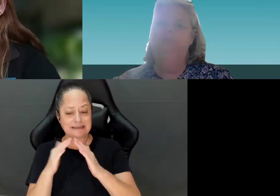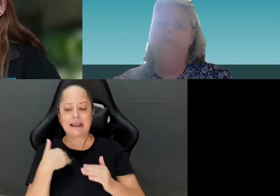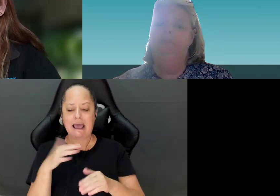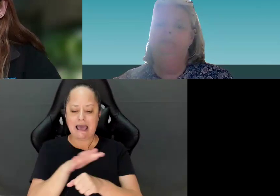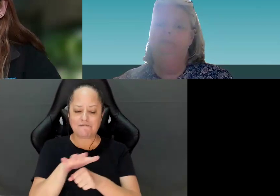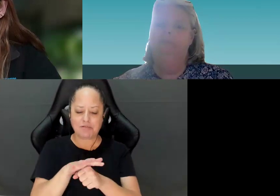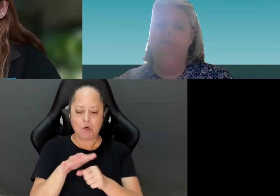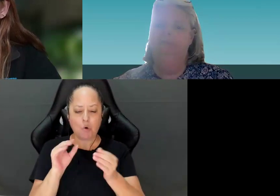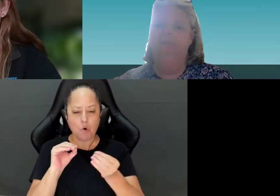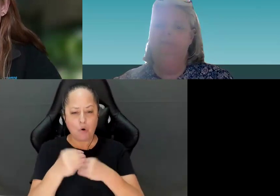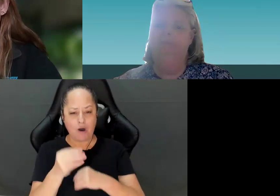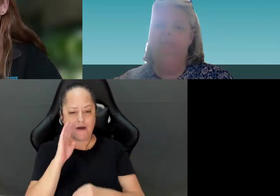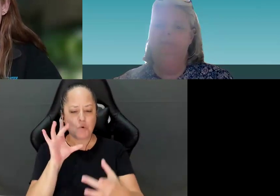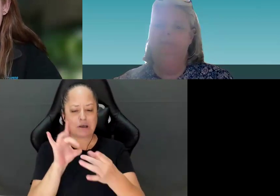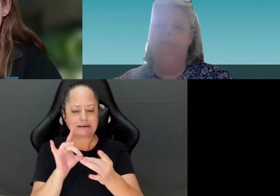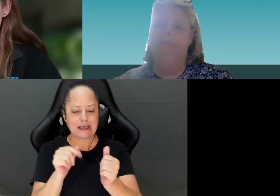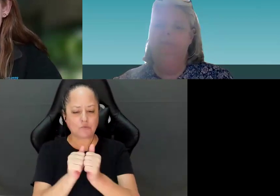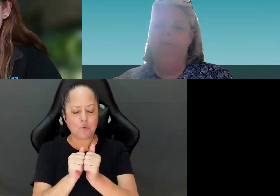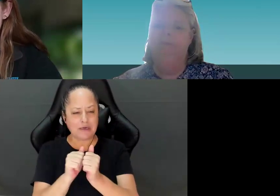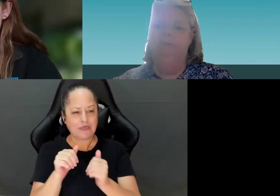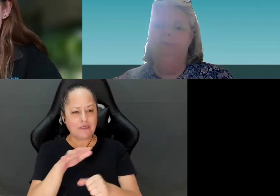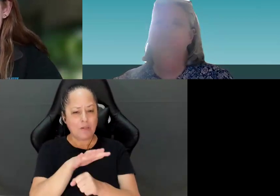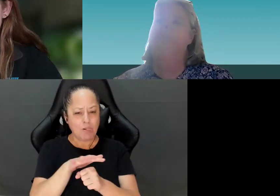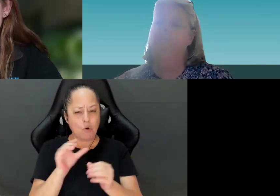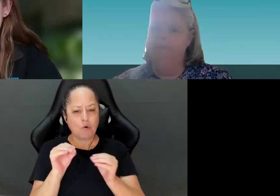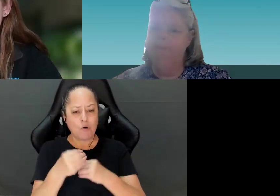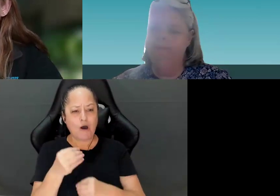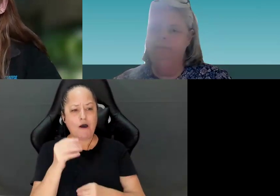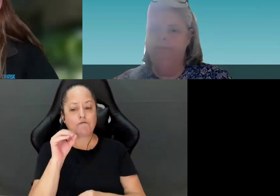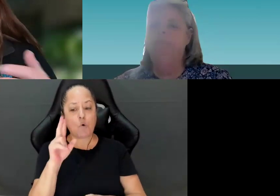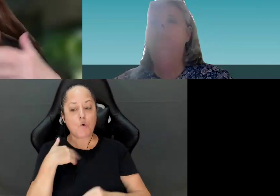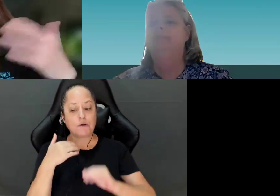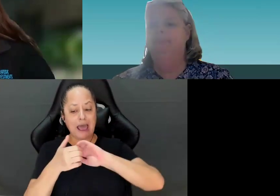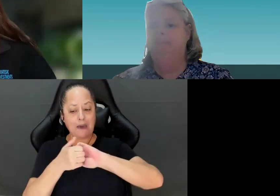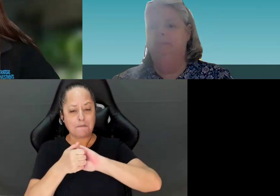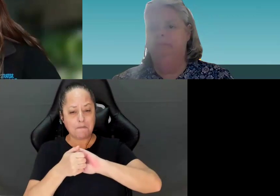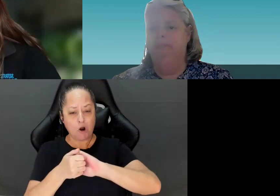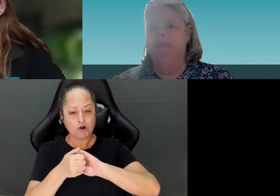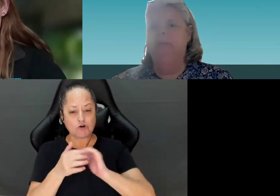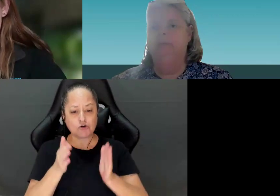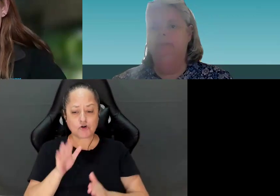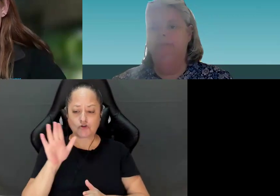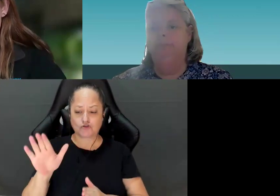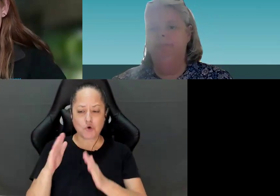you connected to the local office. And if we have partners where you are located, we will get you a reference so that you can